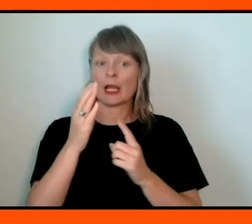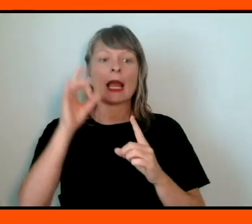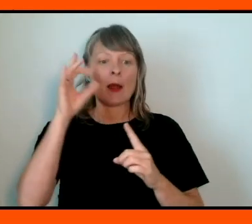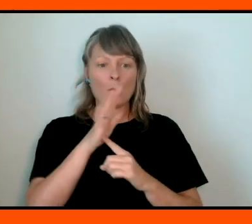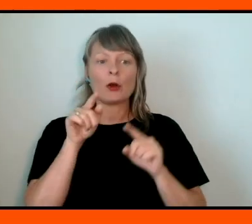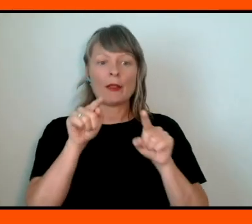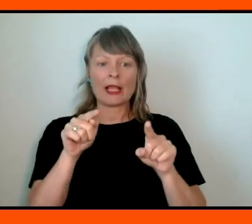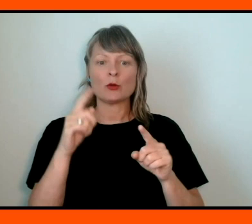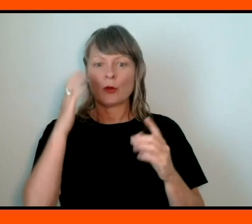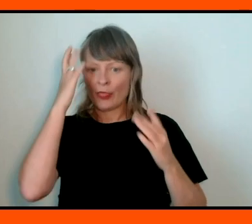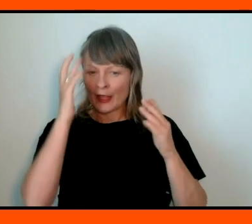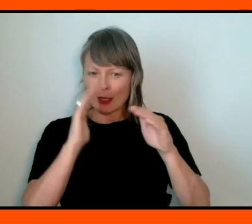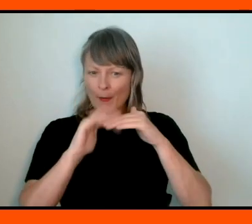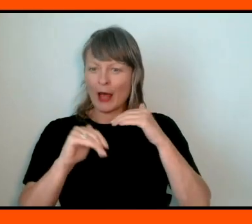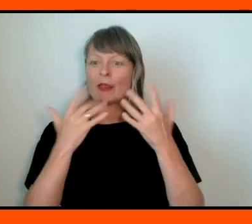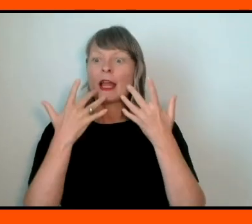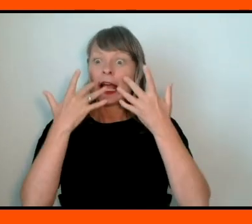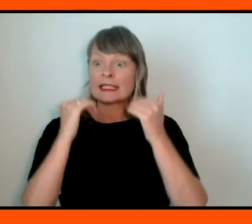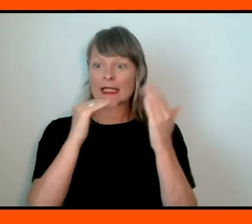and Georgia will be drilling into these shortly.